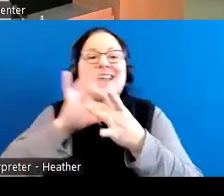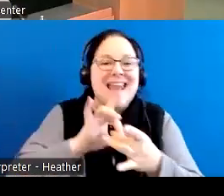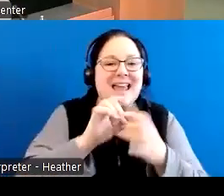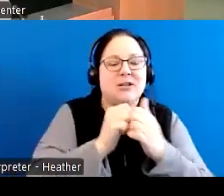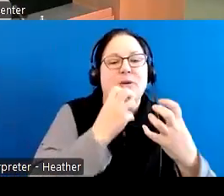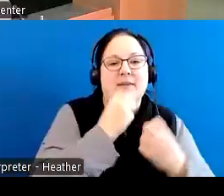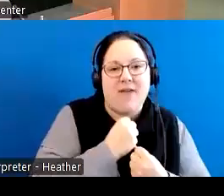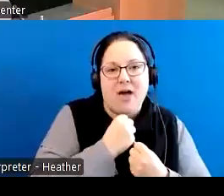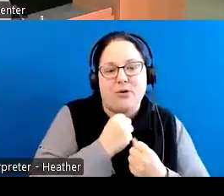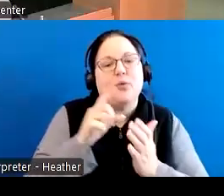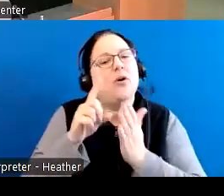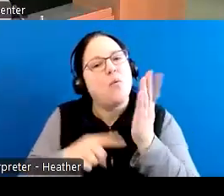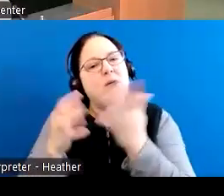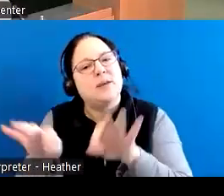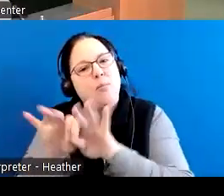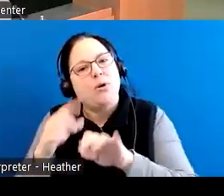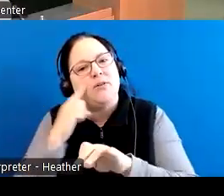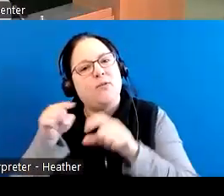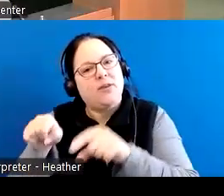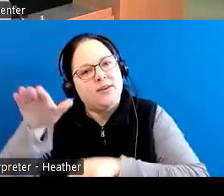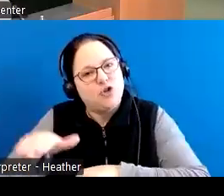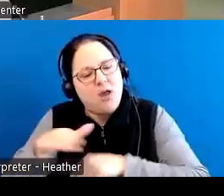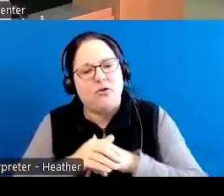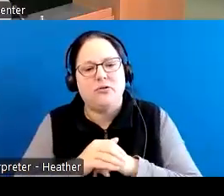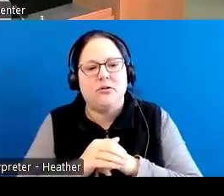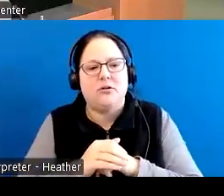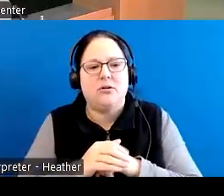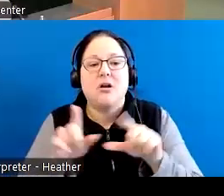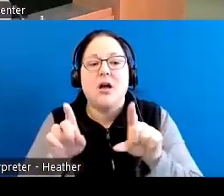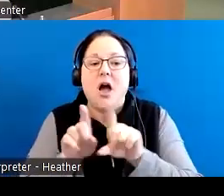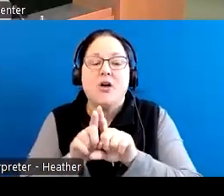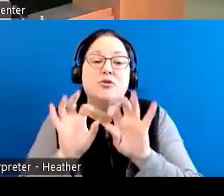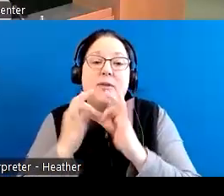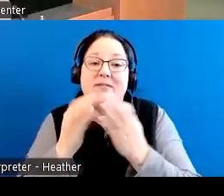Another um really central part of the narrative safety plan is the family communication plan.